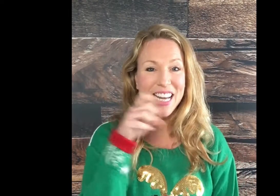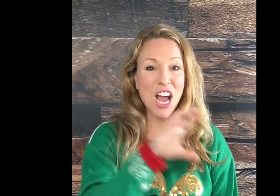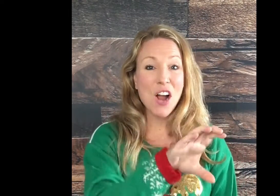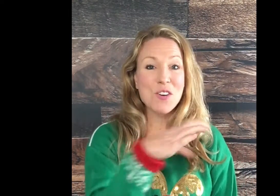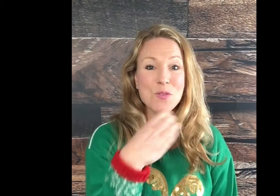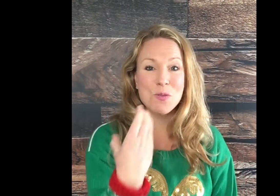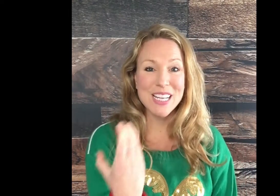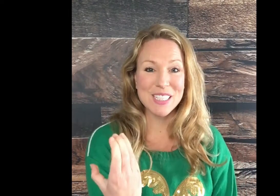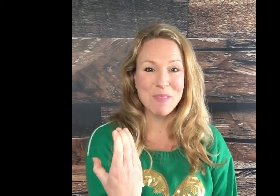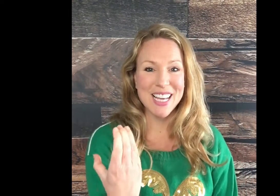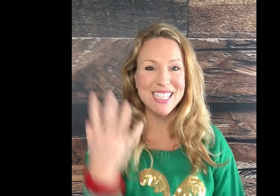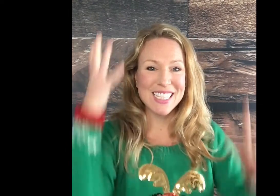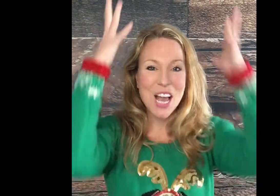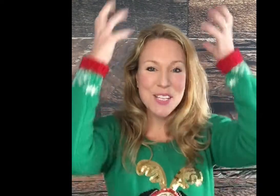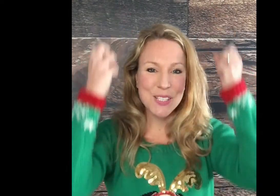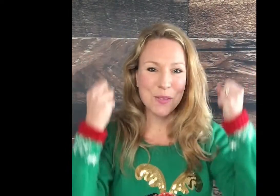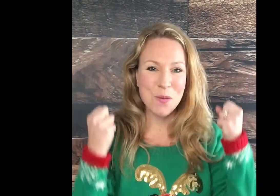UGLY CHRISTMAS SWEATER